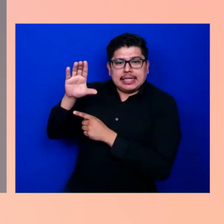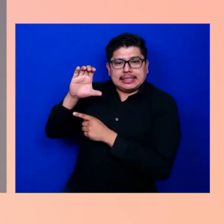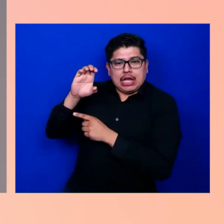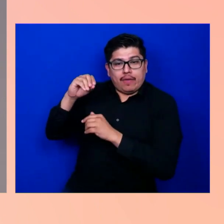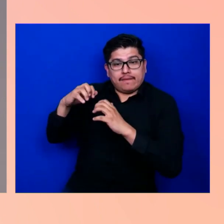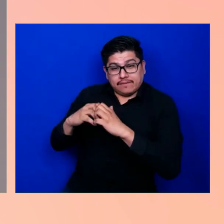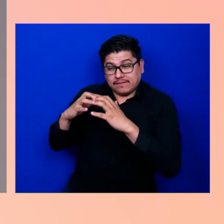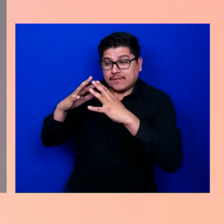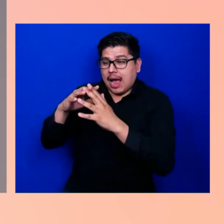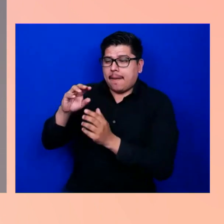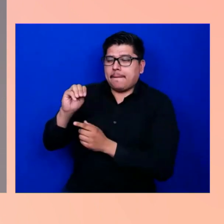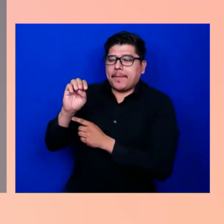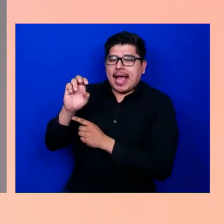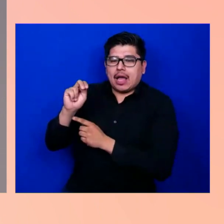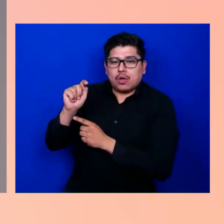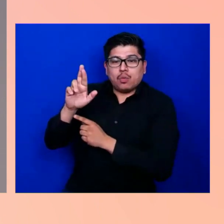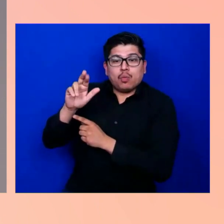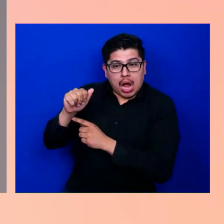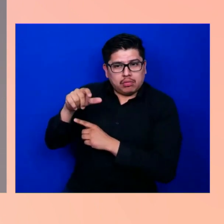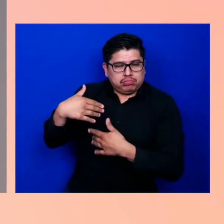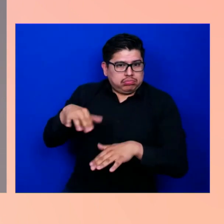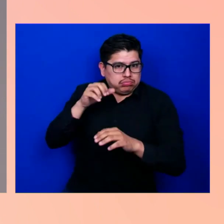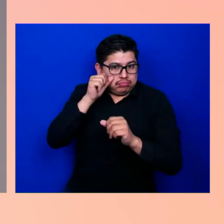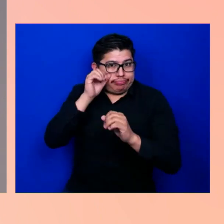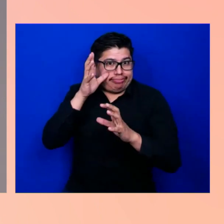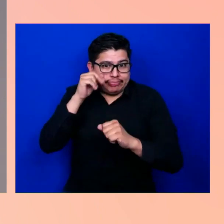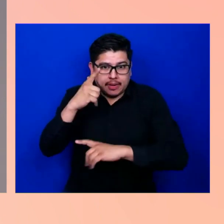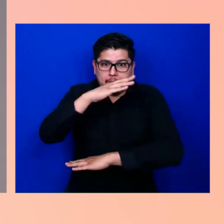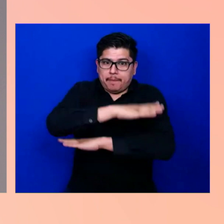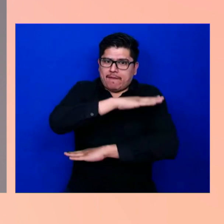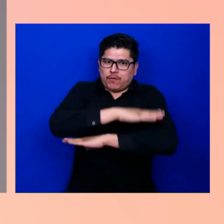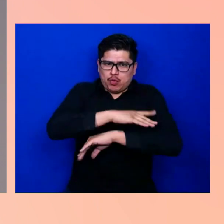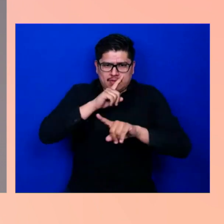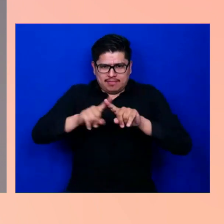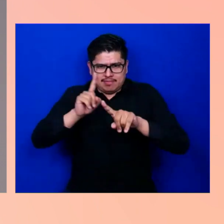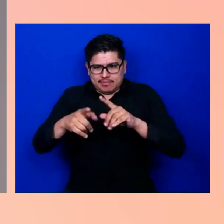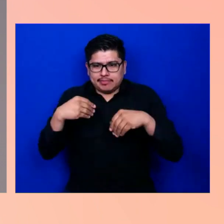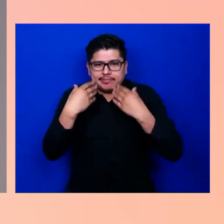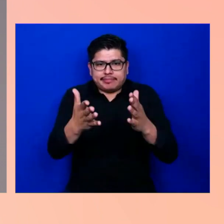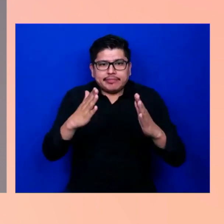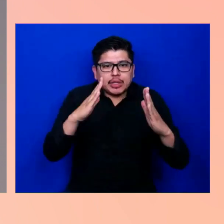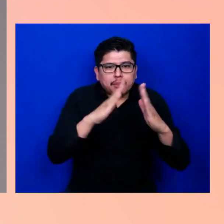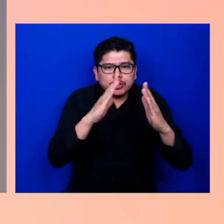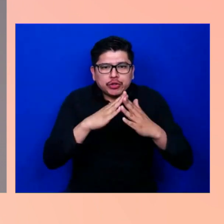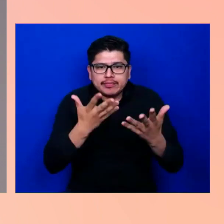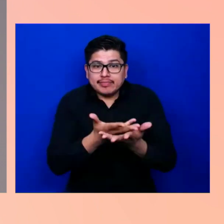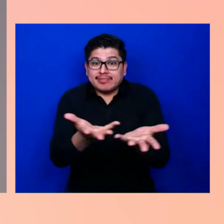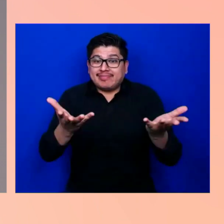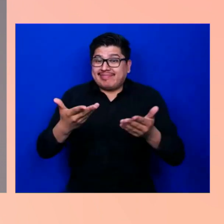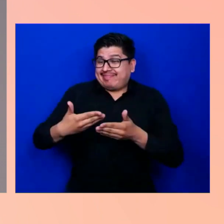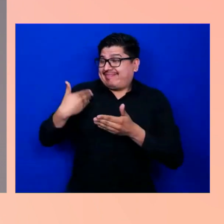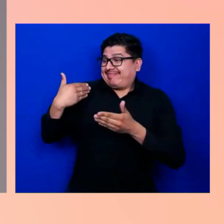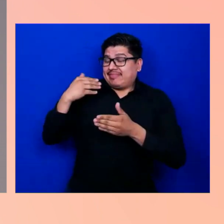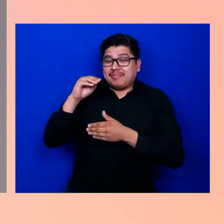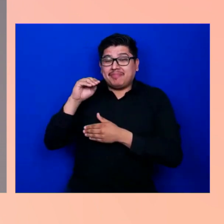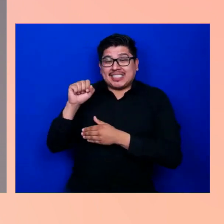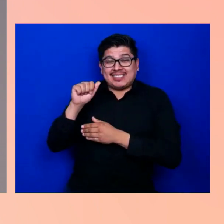the neurodiverse community and a previous Microsoft AI for Accessibility Grant Winner. That's pass it over.